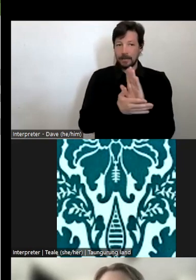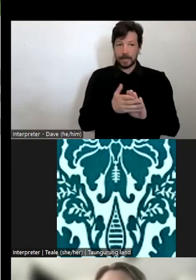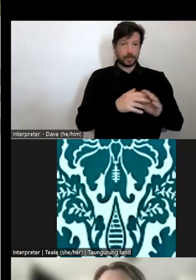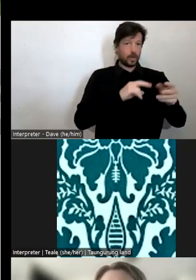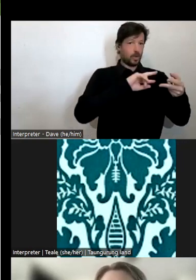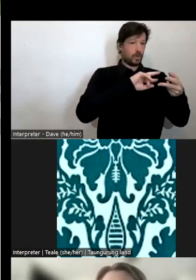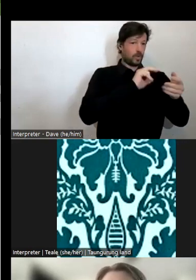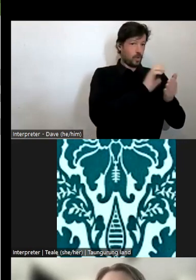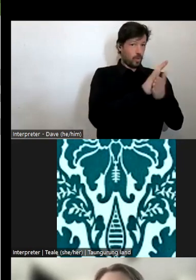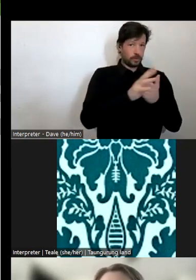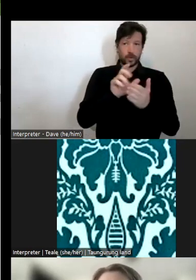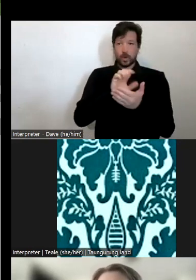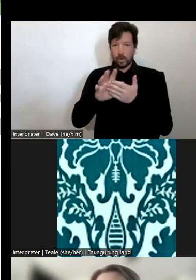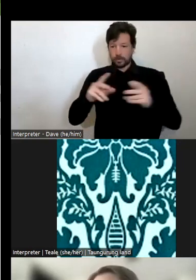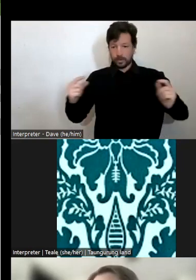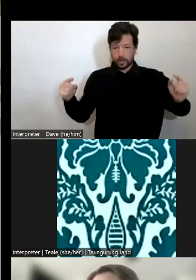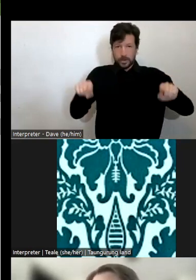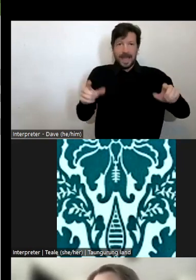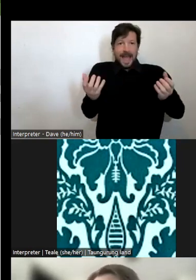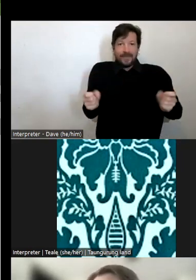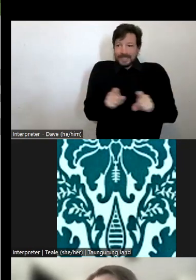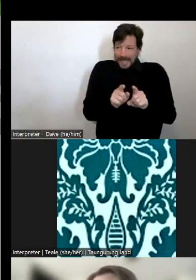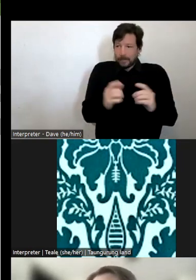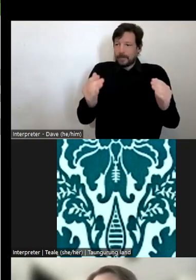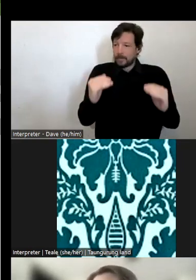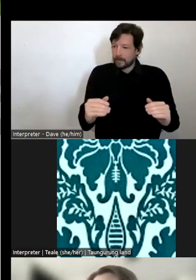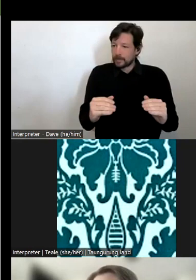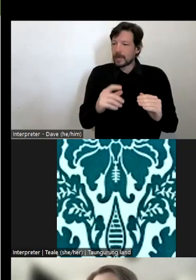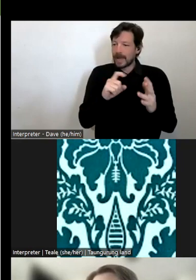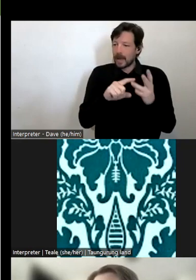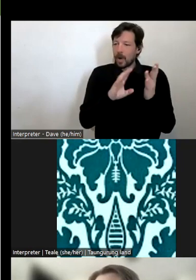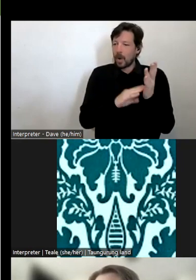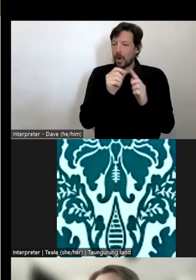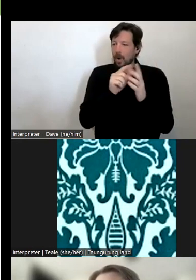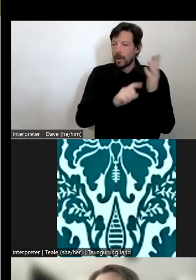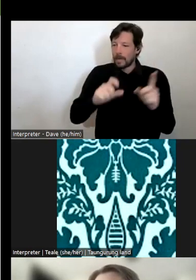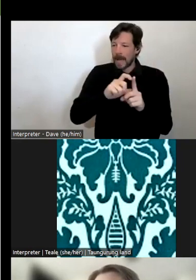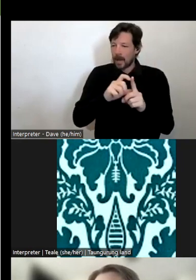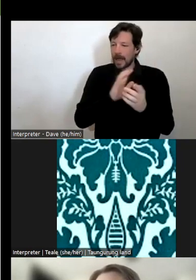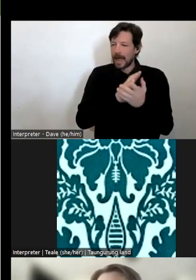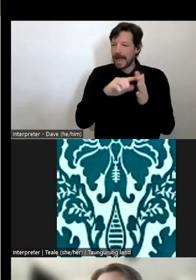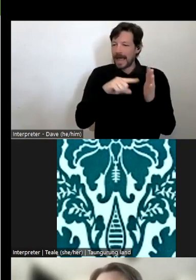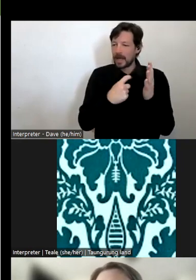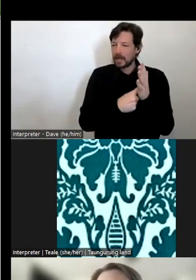and compound heterozygous means a different variant. They're both variants that can cause deafness,